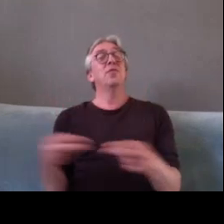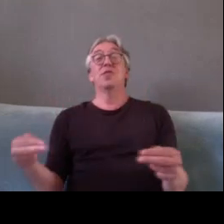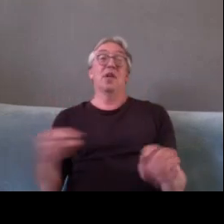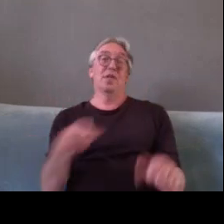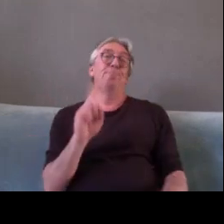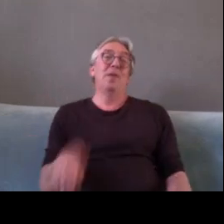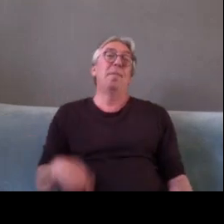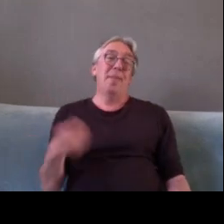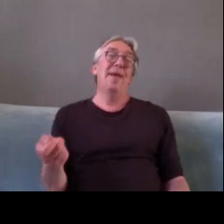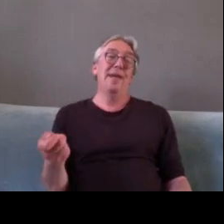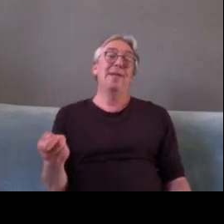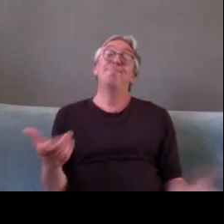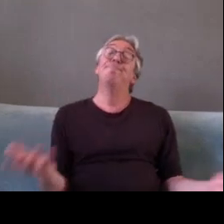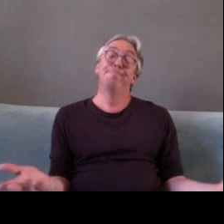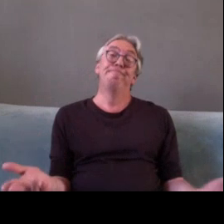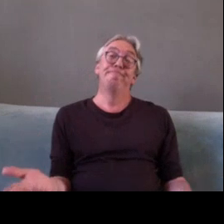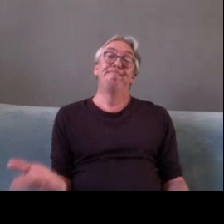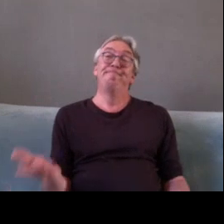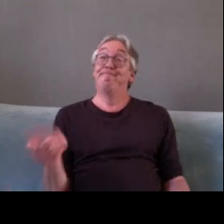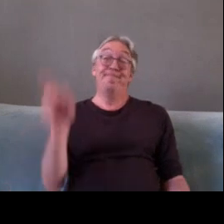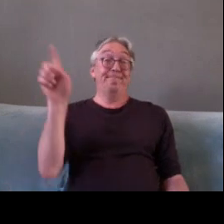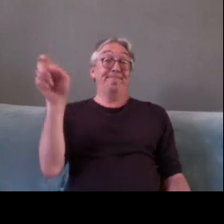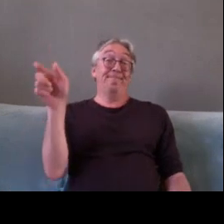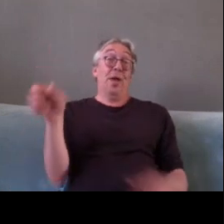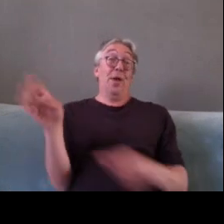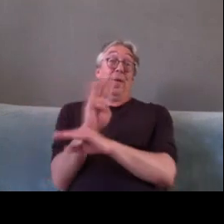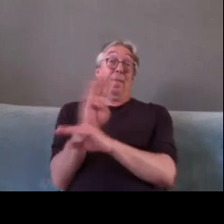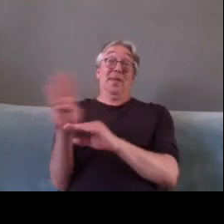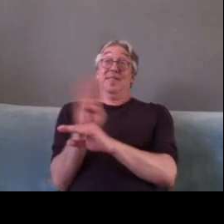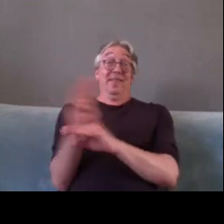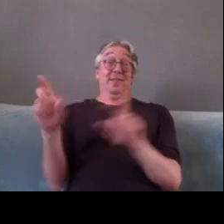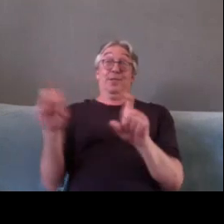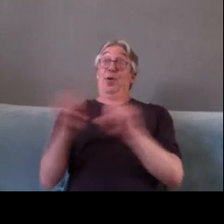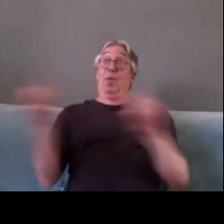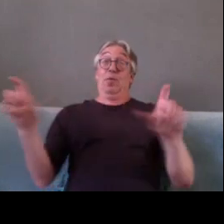So this is a private service, we're talking about Universal services.